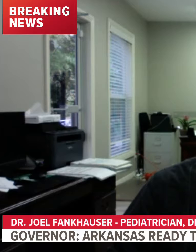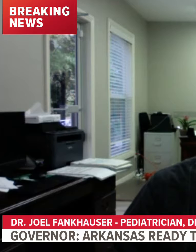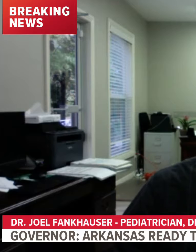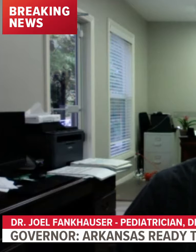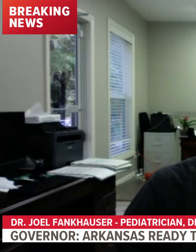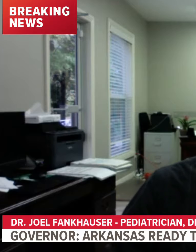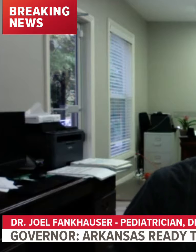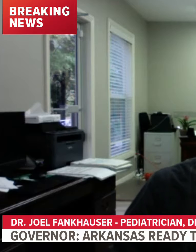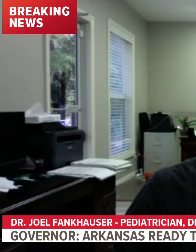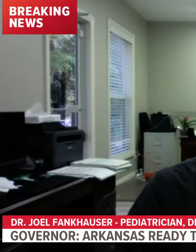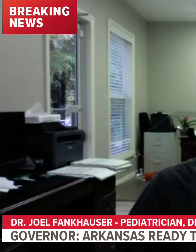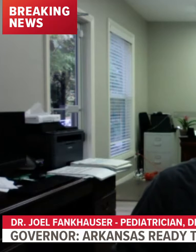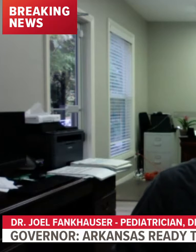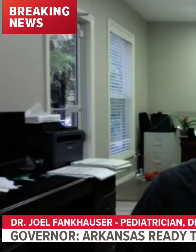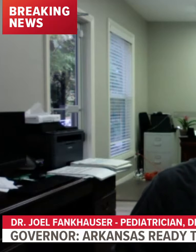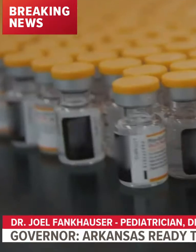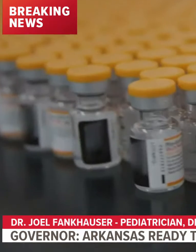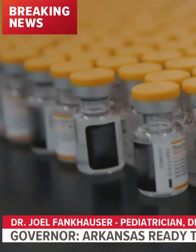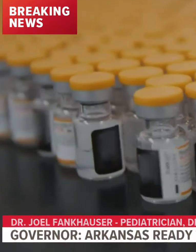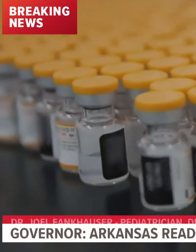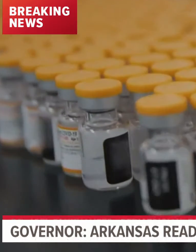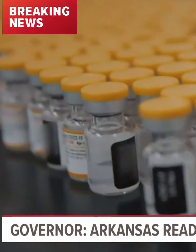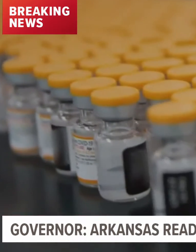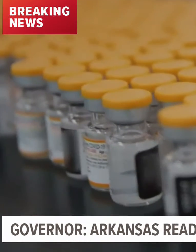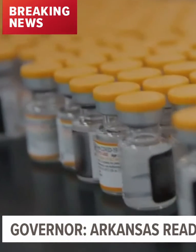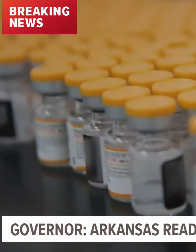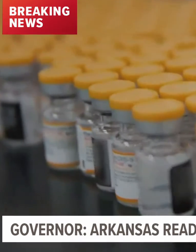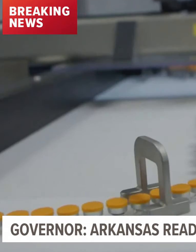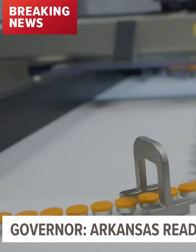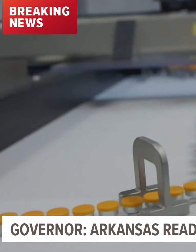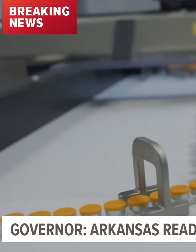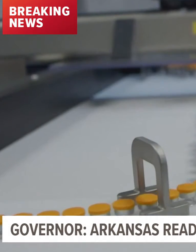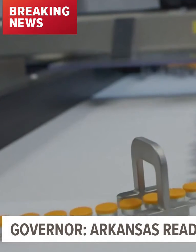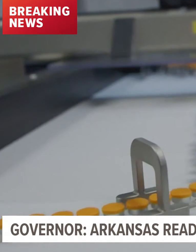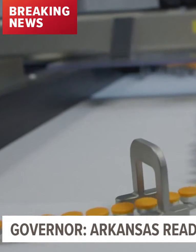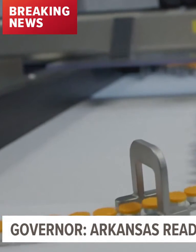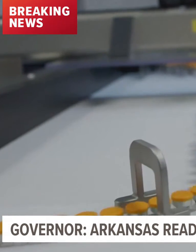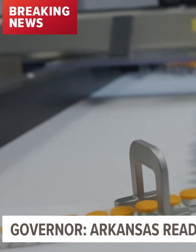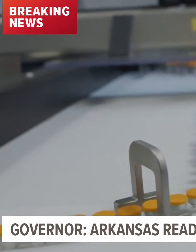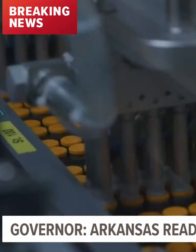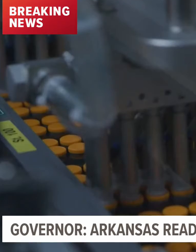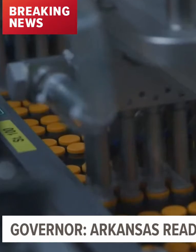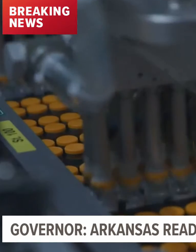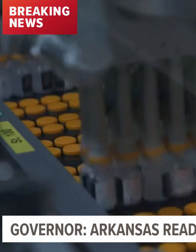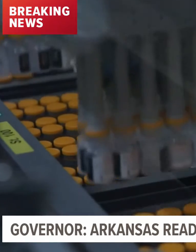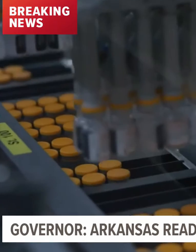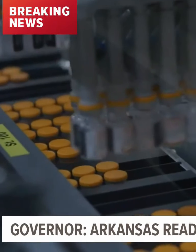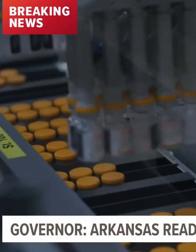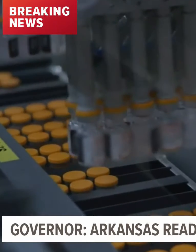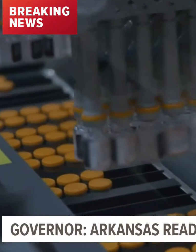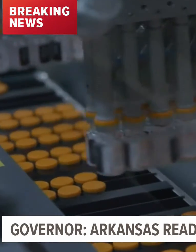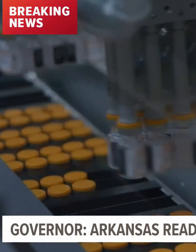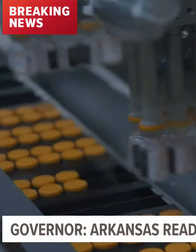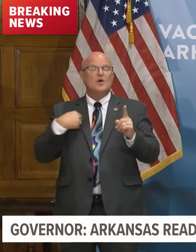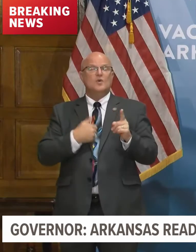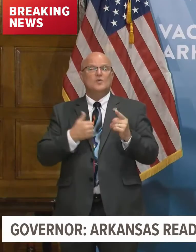decreases the risk of transmission in. To reduce the transmission rate of the governor. Is hoping schools help out by providing clinics. Department